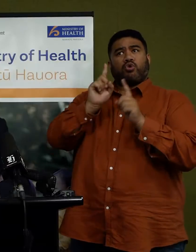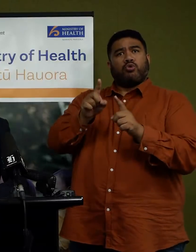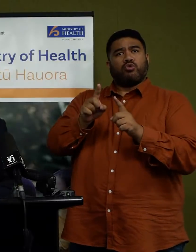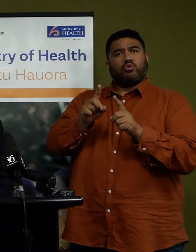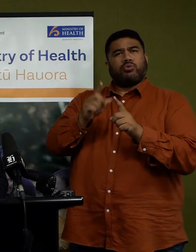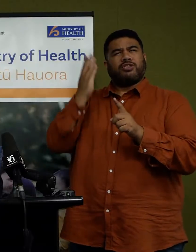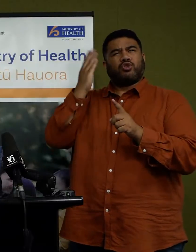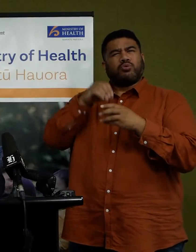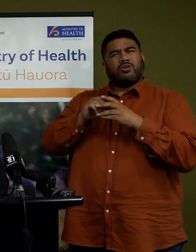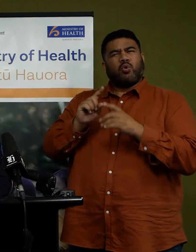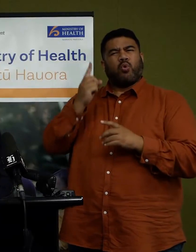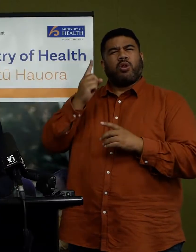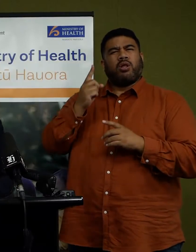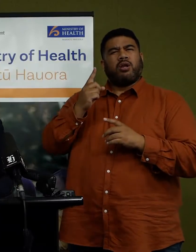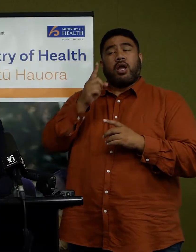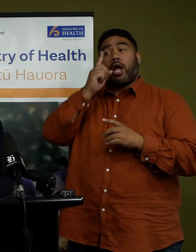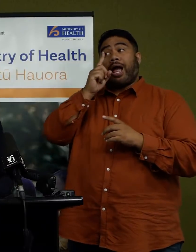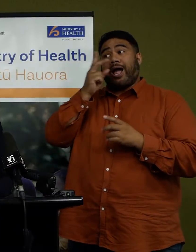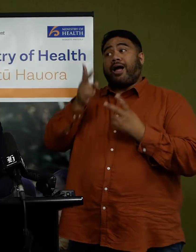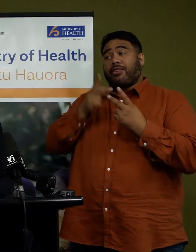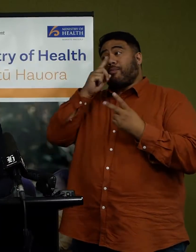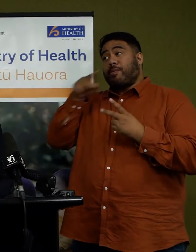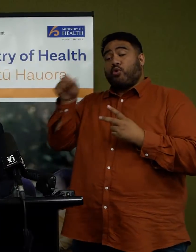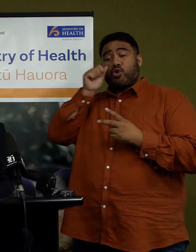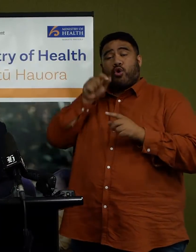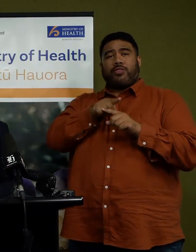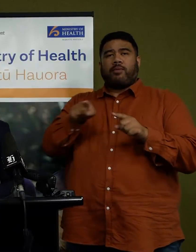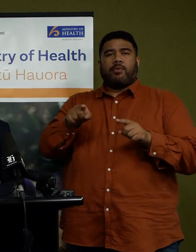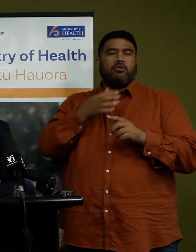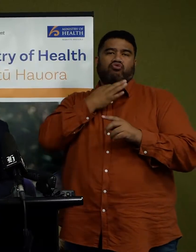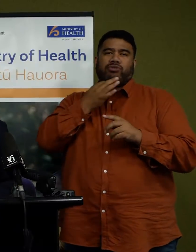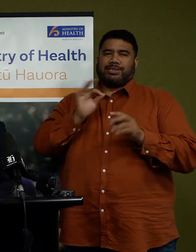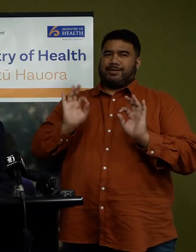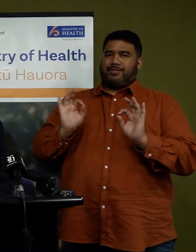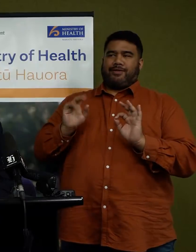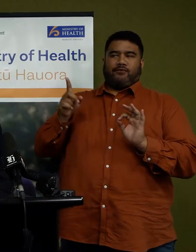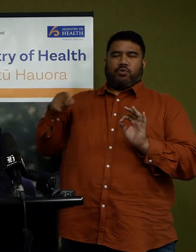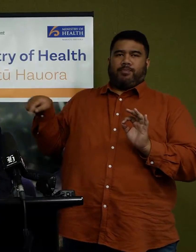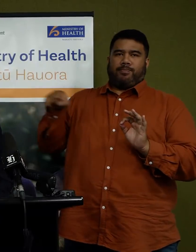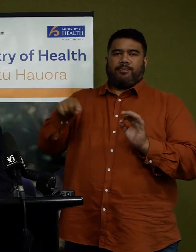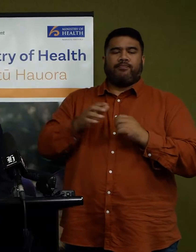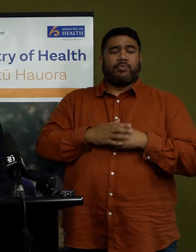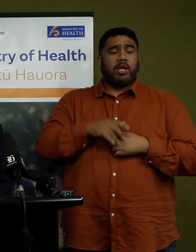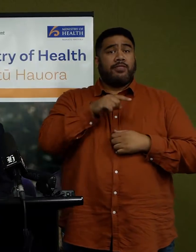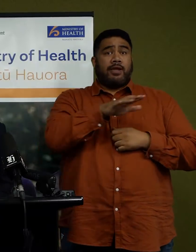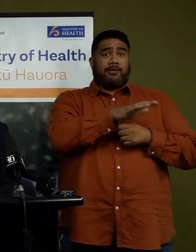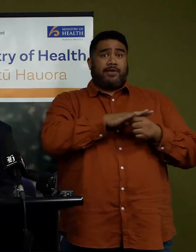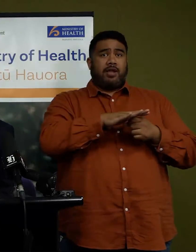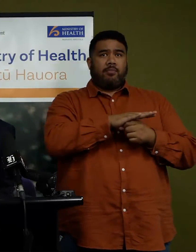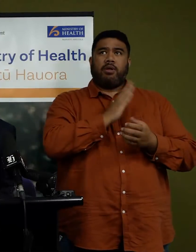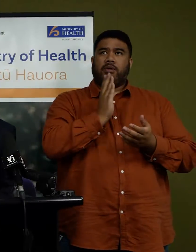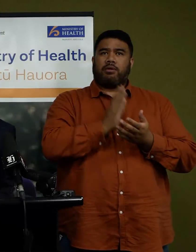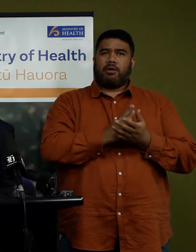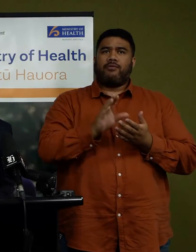In closing, I want to say that this is a Kiwi family that has been affected by a virus that is